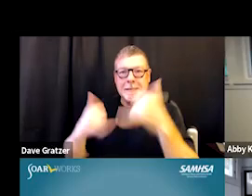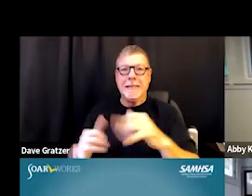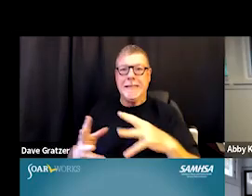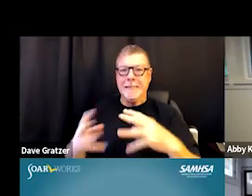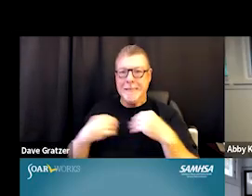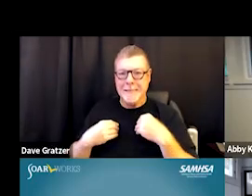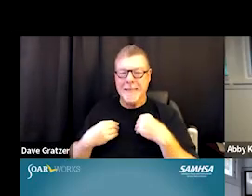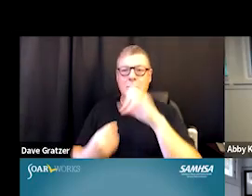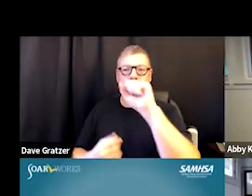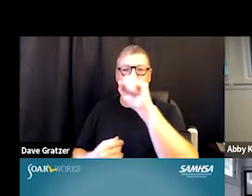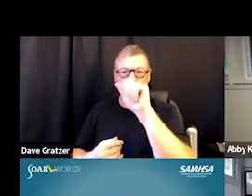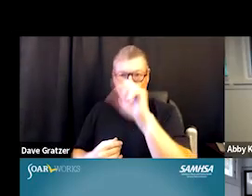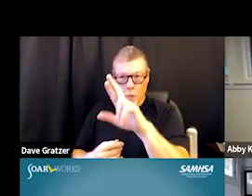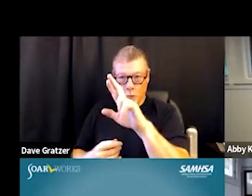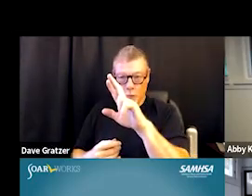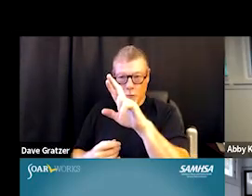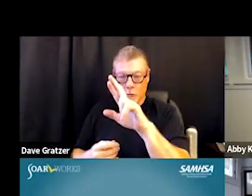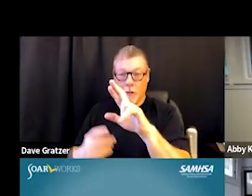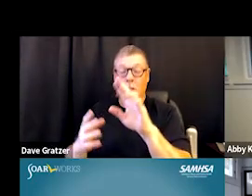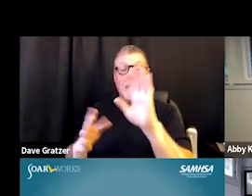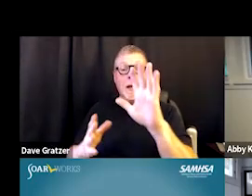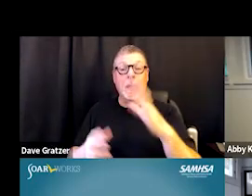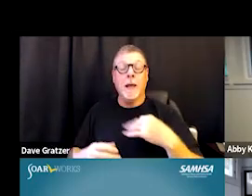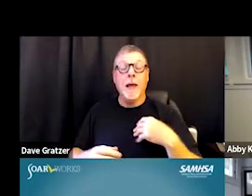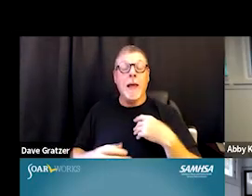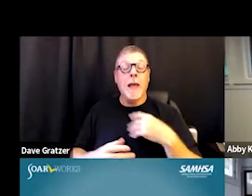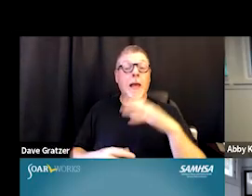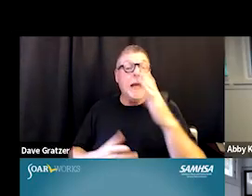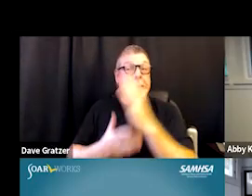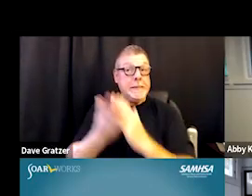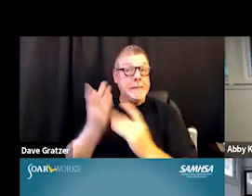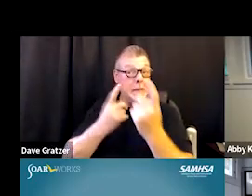A couple questions we got were, has Social Security and DDS been instructed